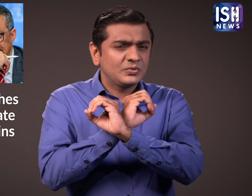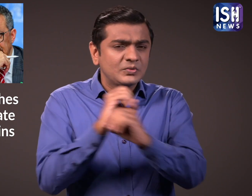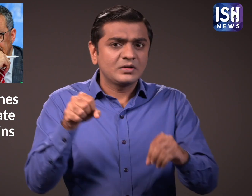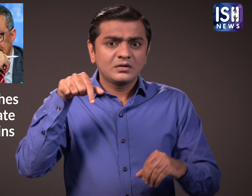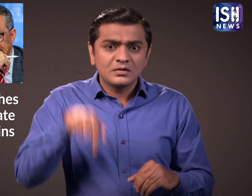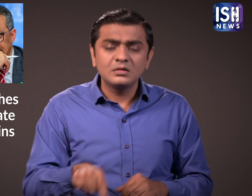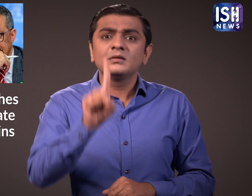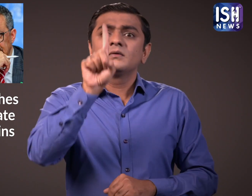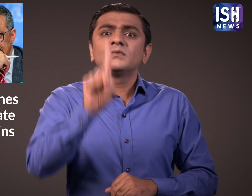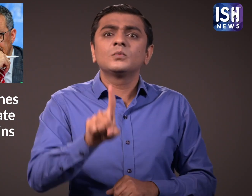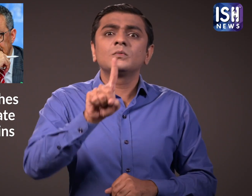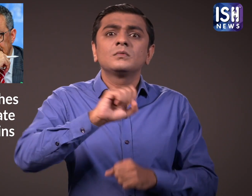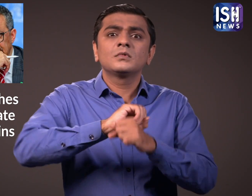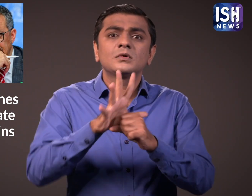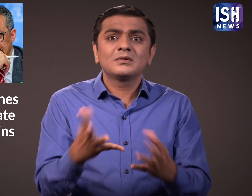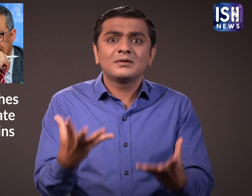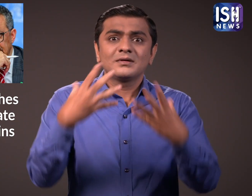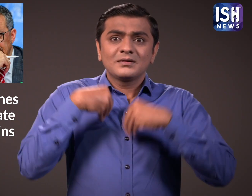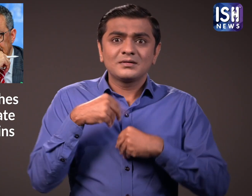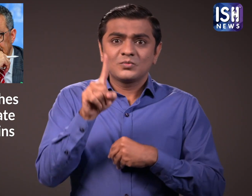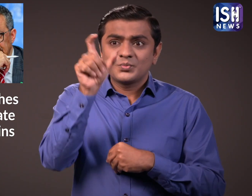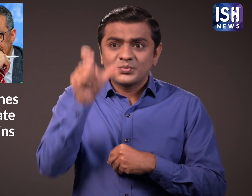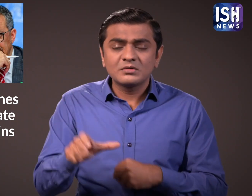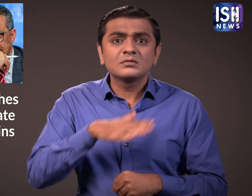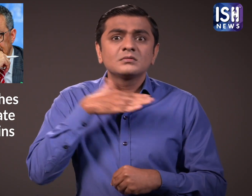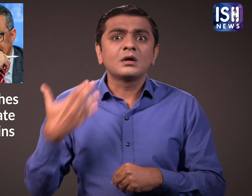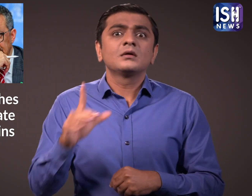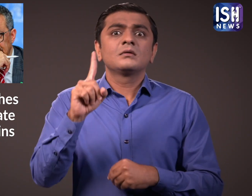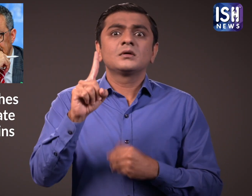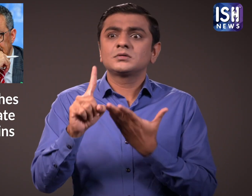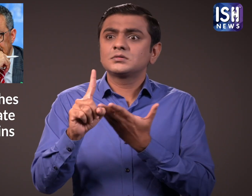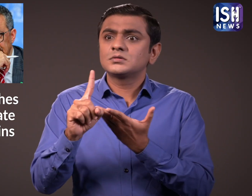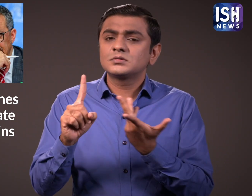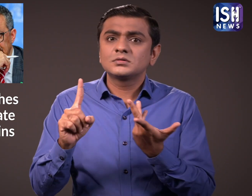Now, one coronavirus-linked death has been reported.